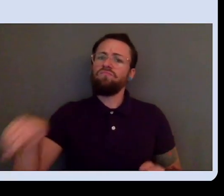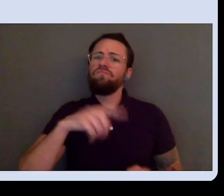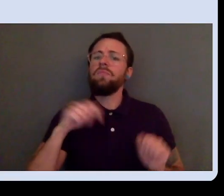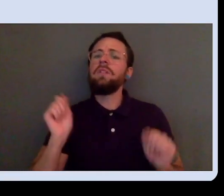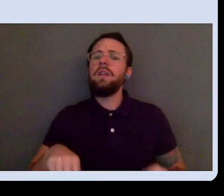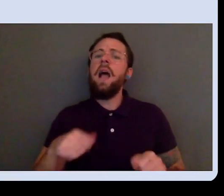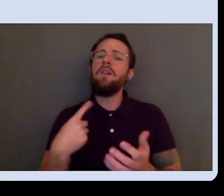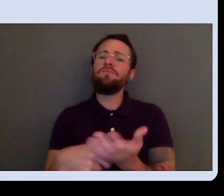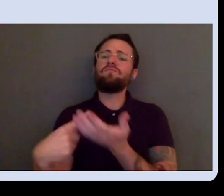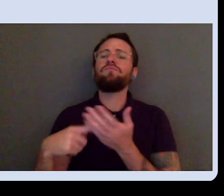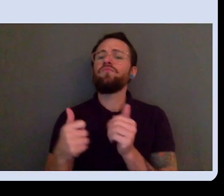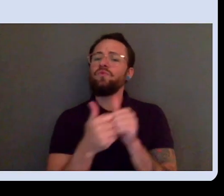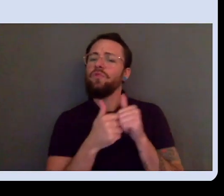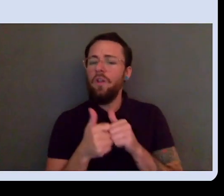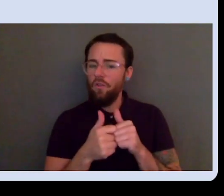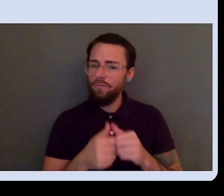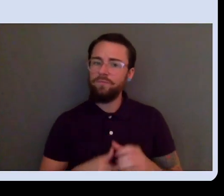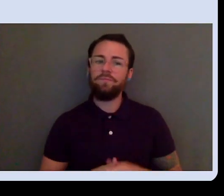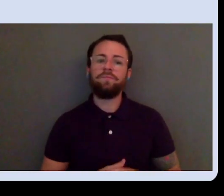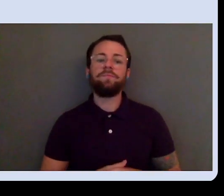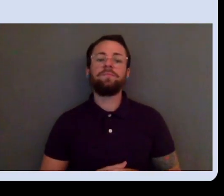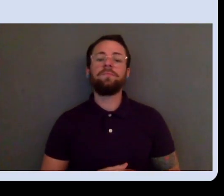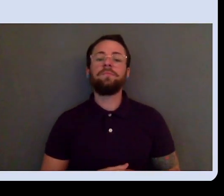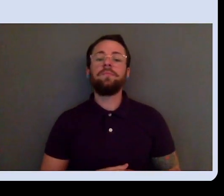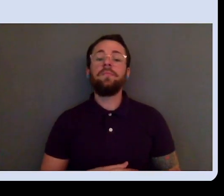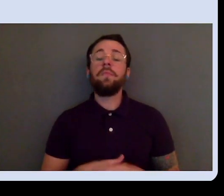student burdened with responding to all of it.